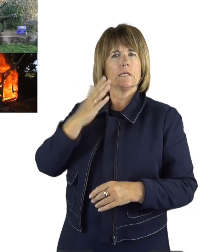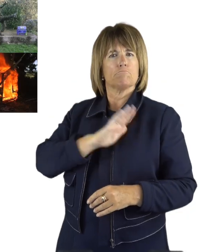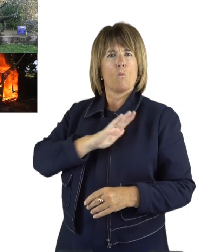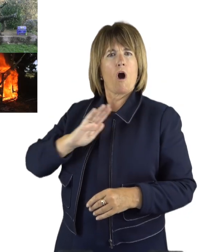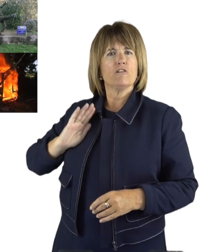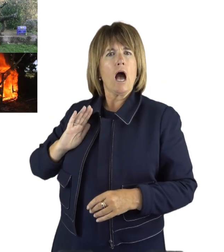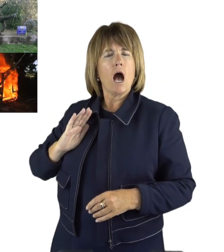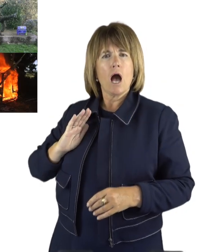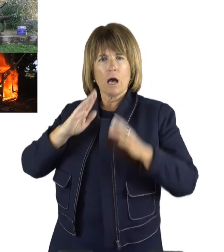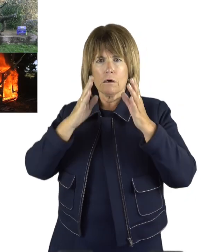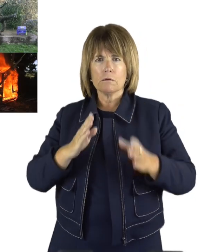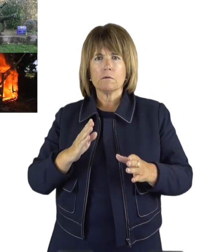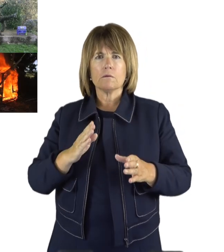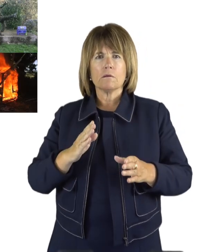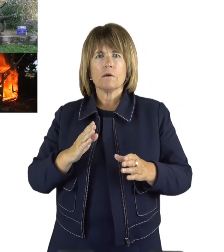guardian, or mythic warrior…